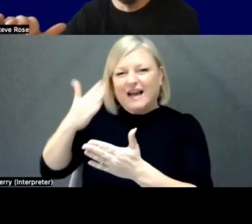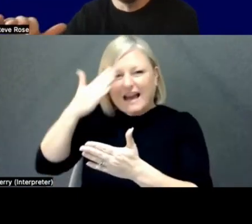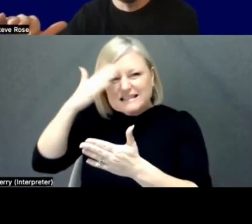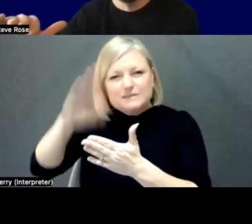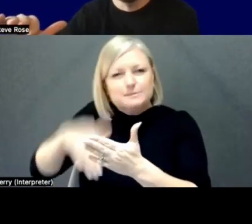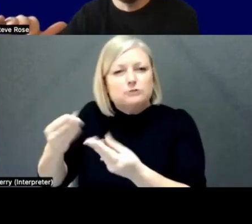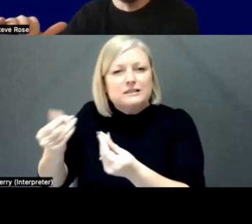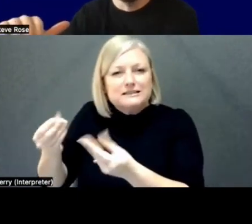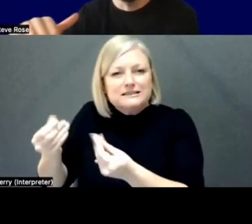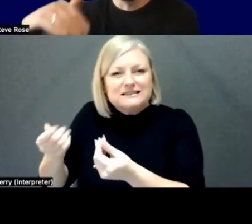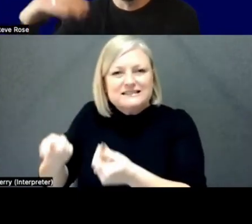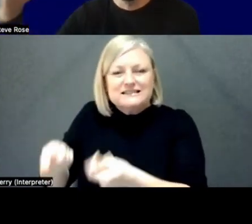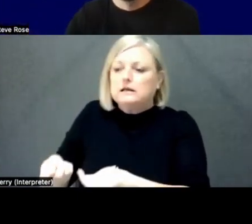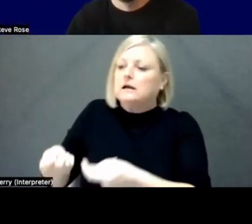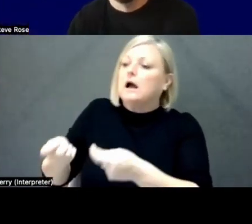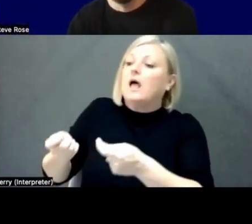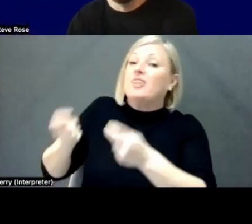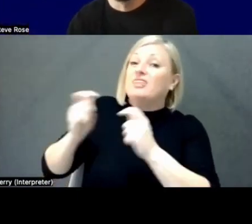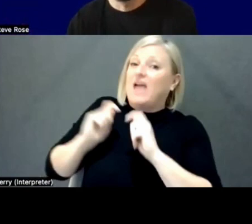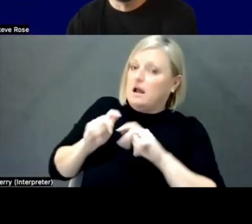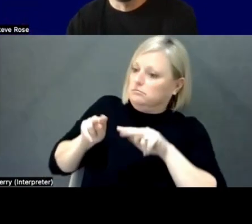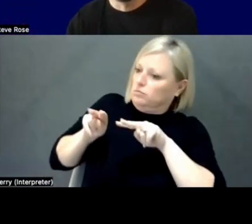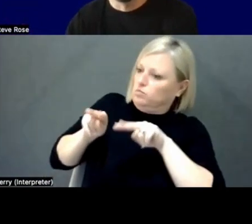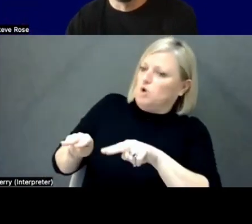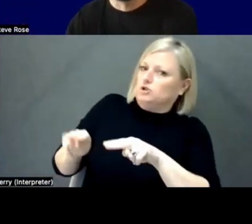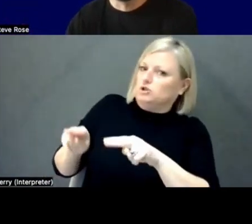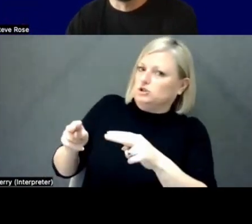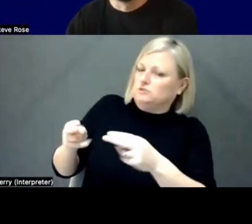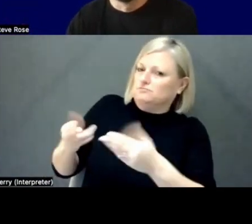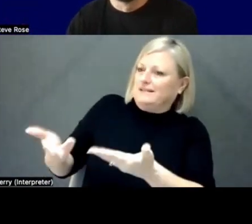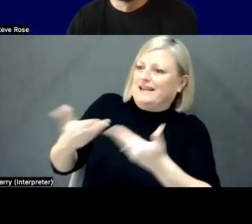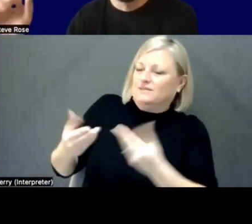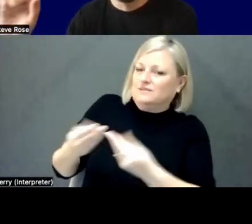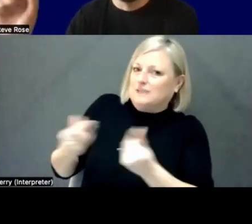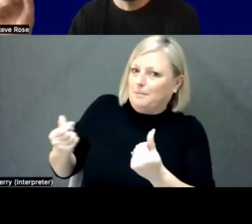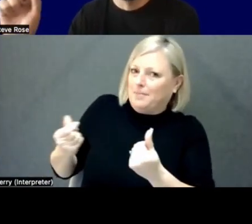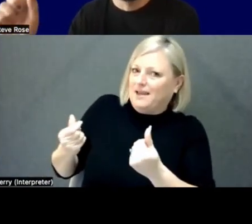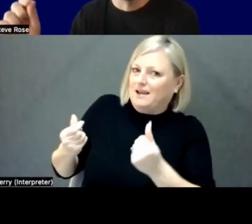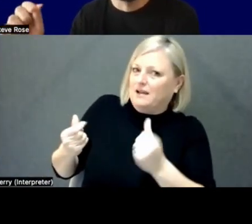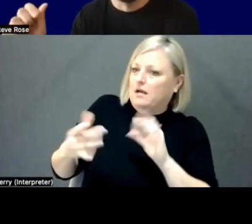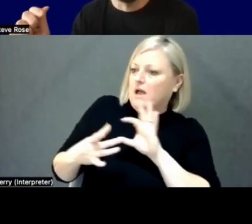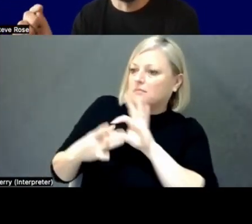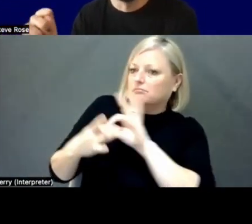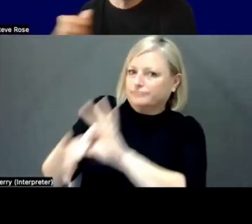interpretation. And acceptance or rejection. I know that sounds quite a lot.